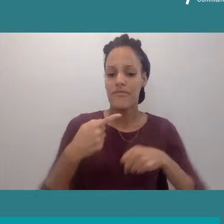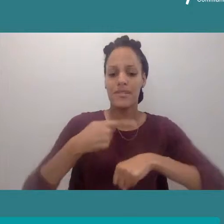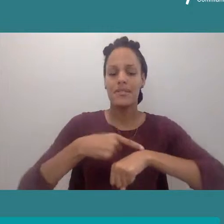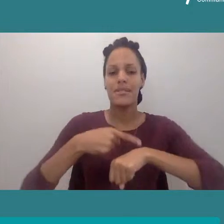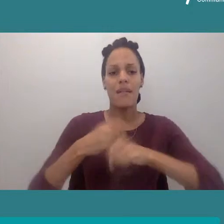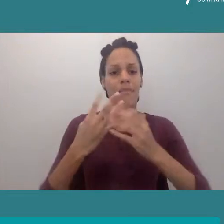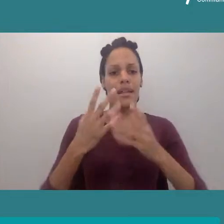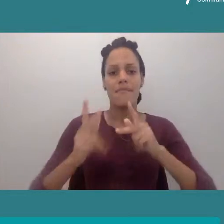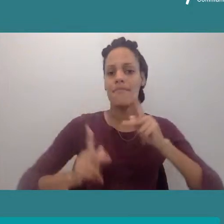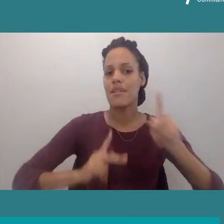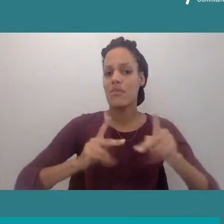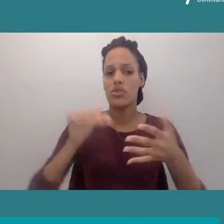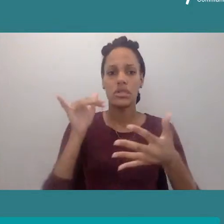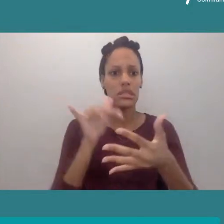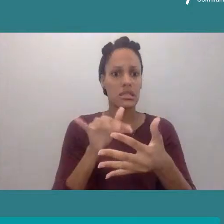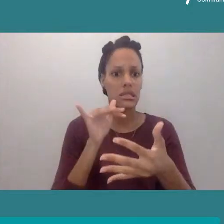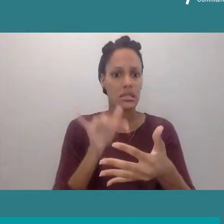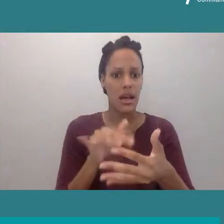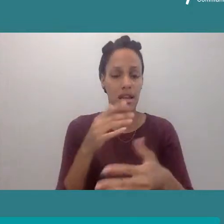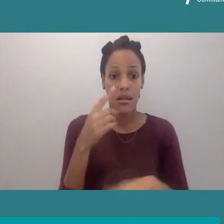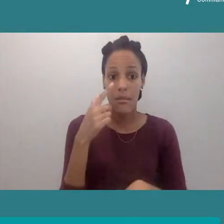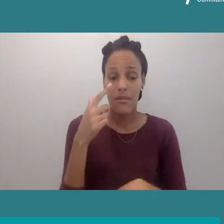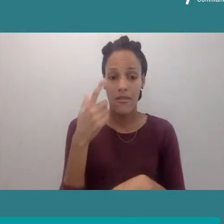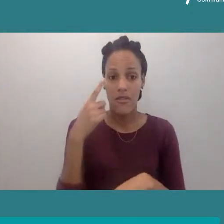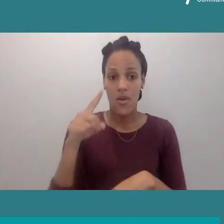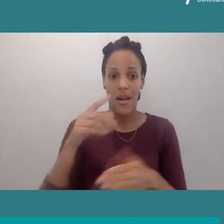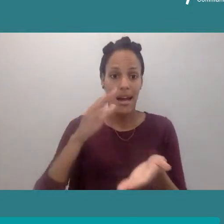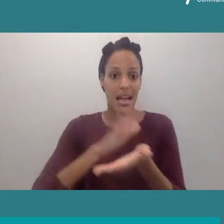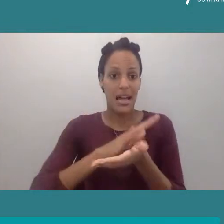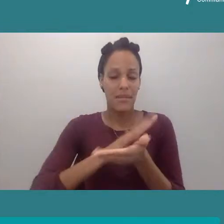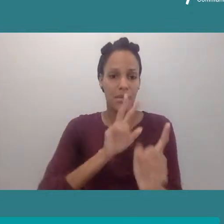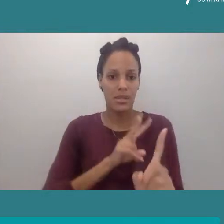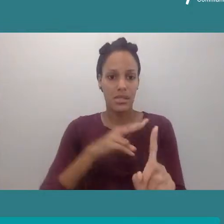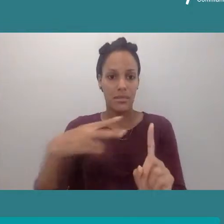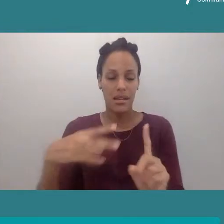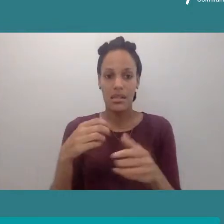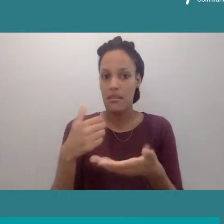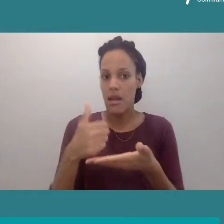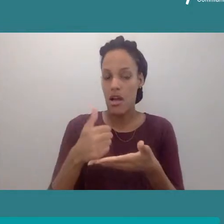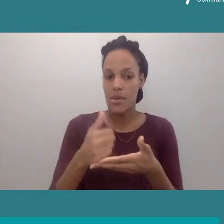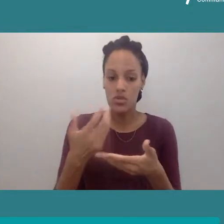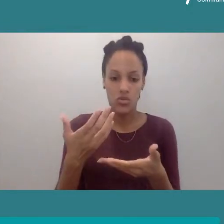comments from an academic perspective, helping to fill the void of Black people's contribution